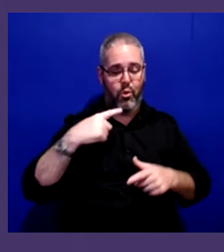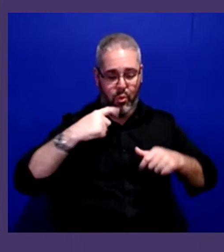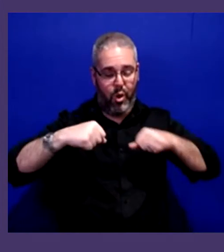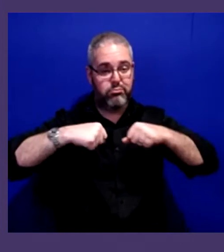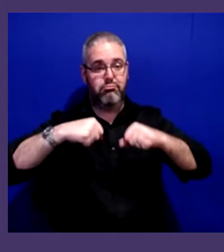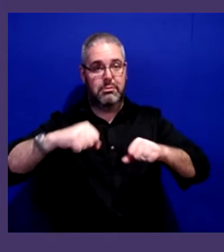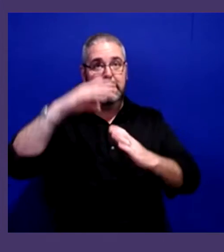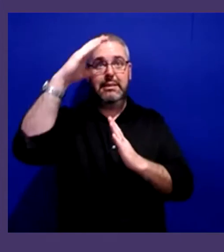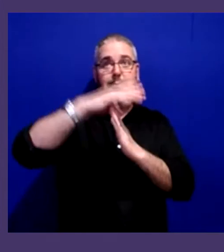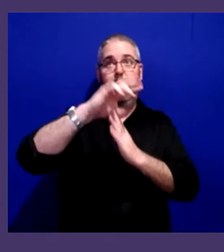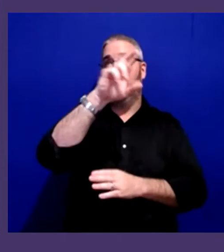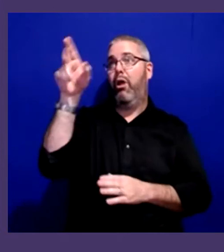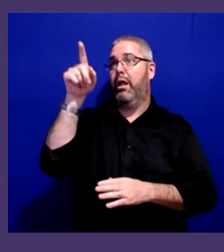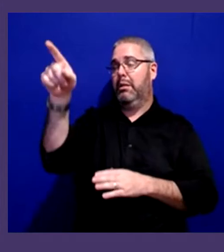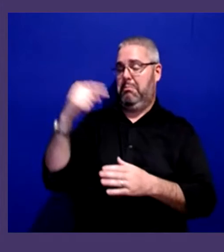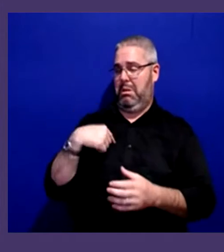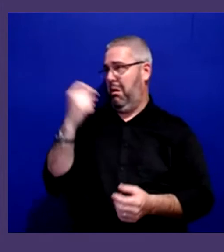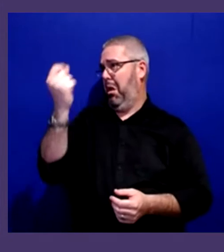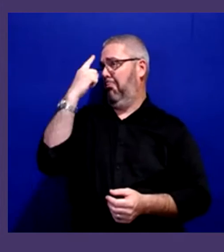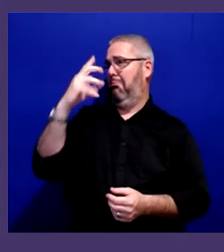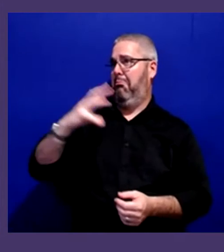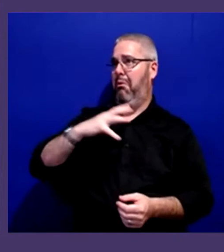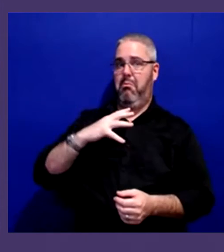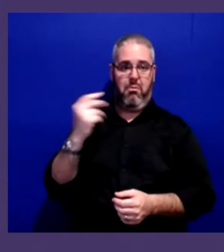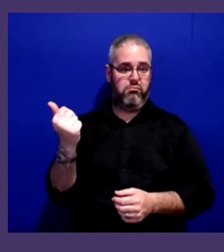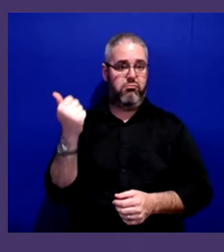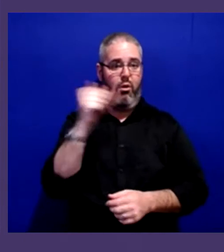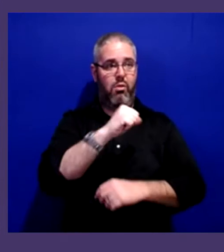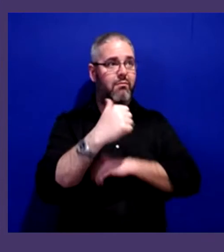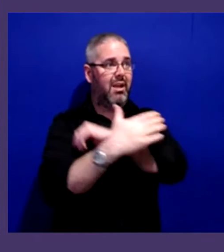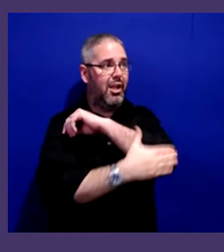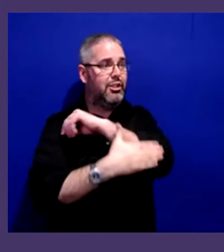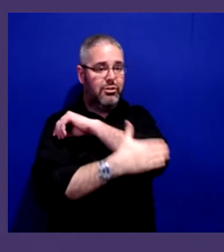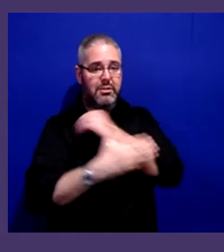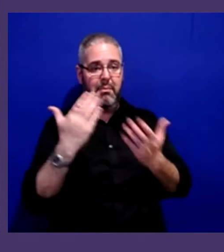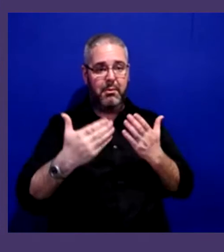it might make sense but to someone from a country where maybe shopping carts aren't as common,